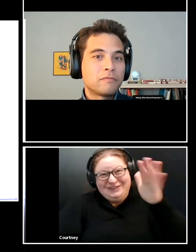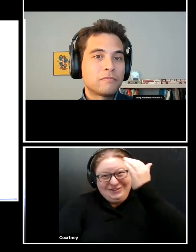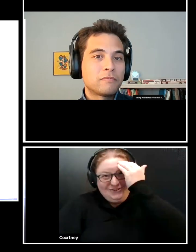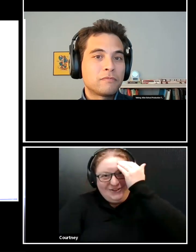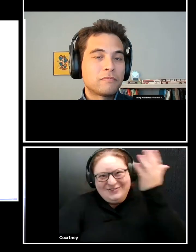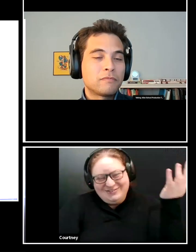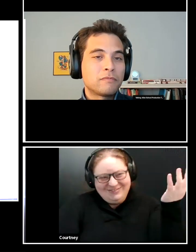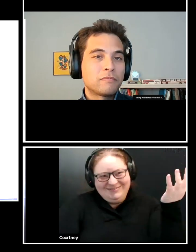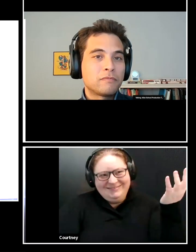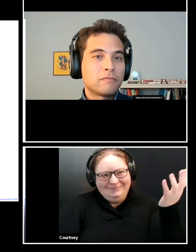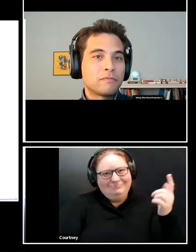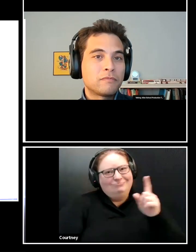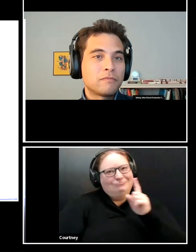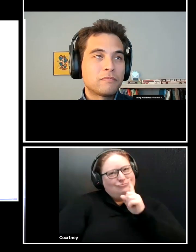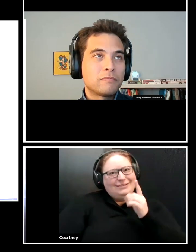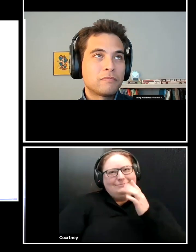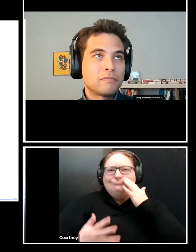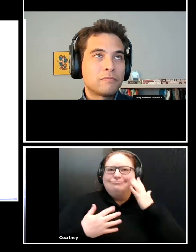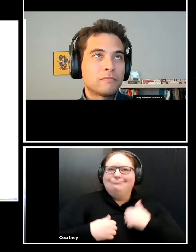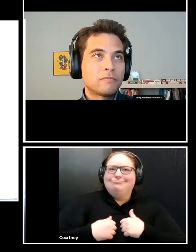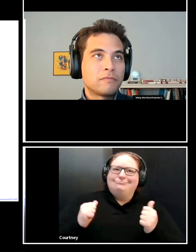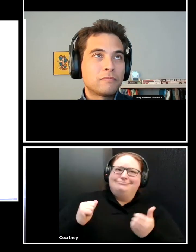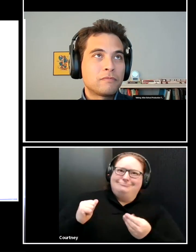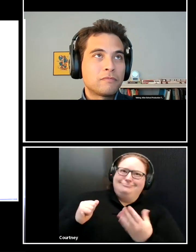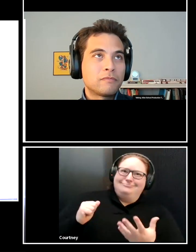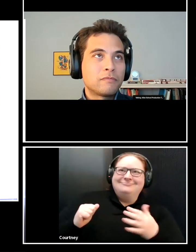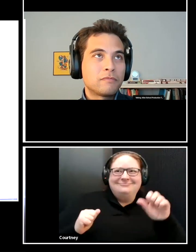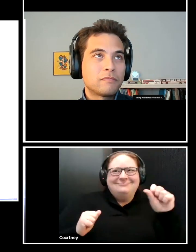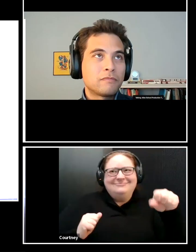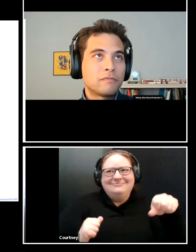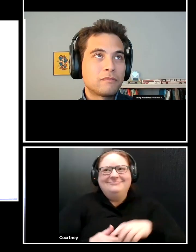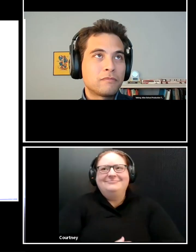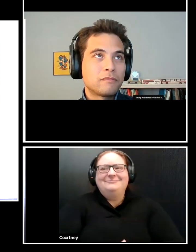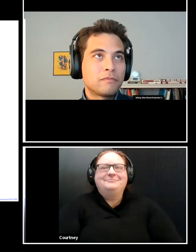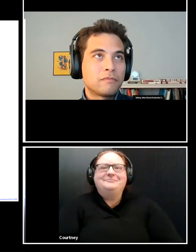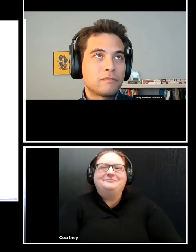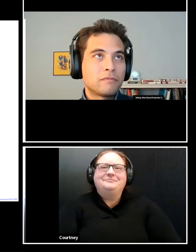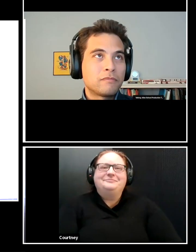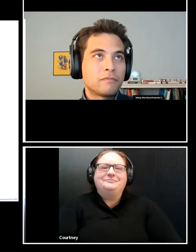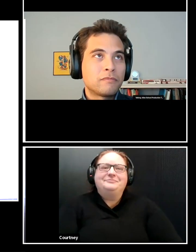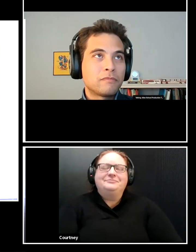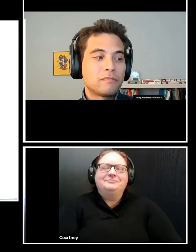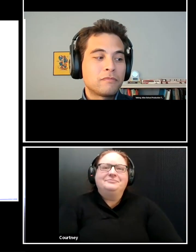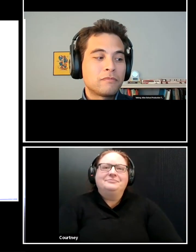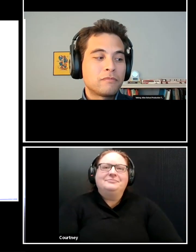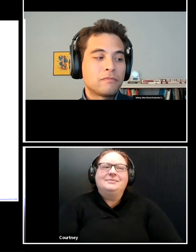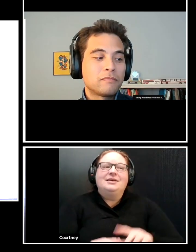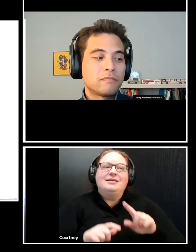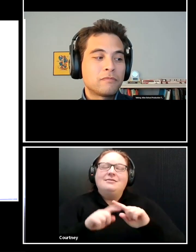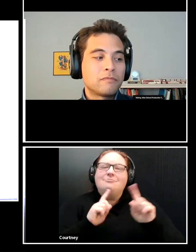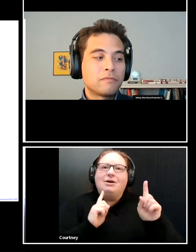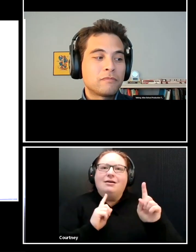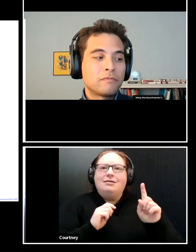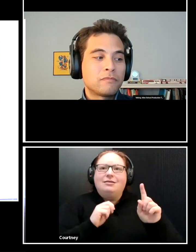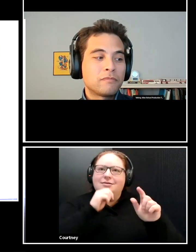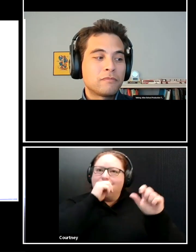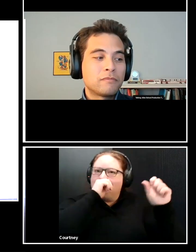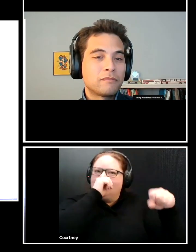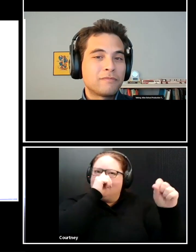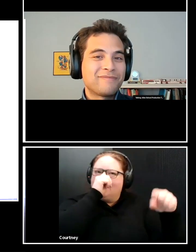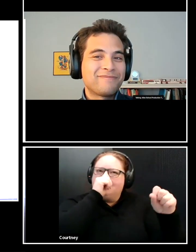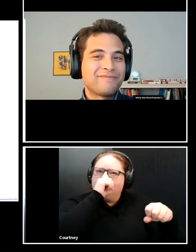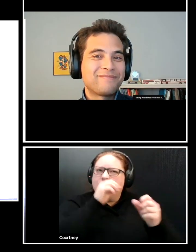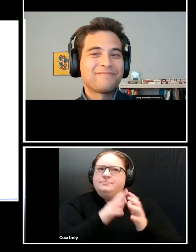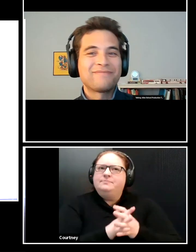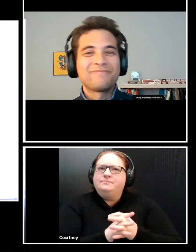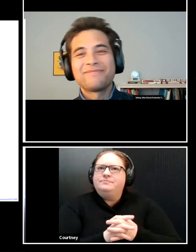in all in all friendliness of course. Um uh but yeah I mean you know cities, counties,